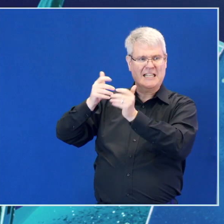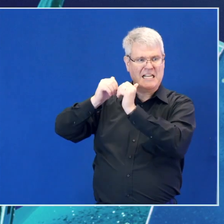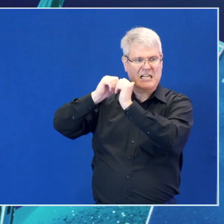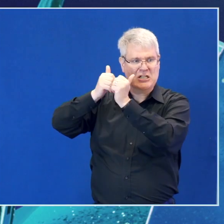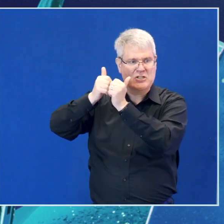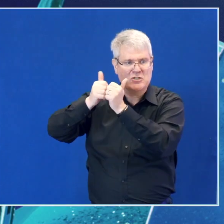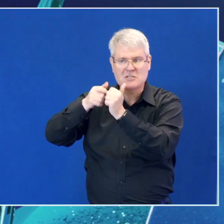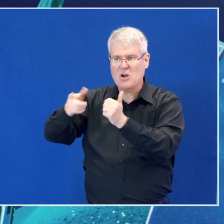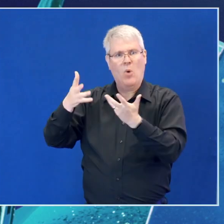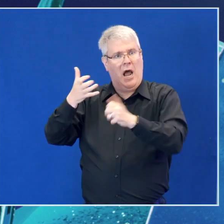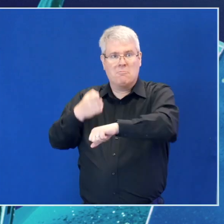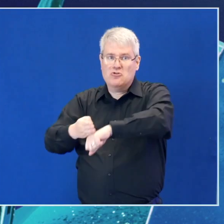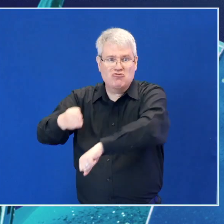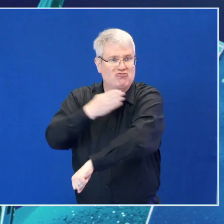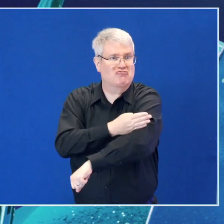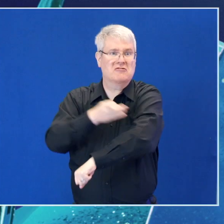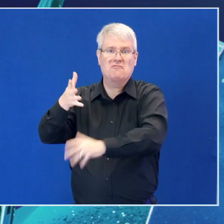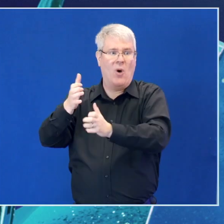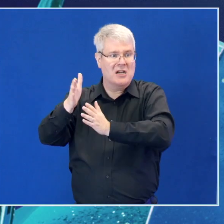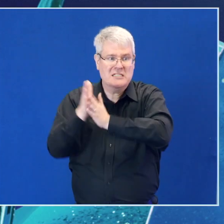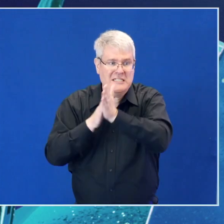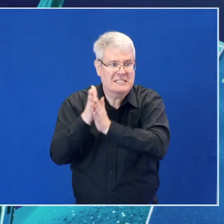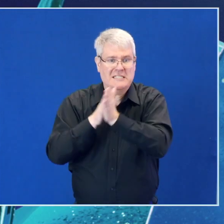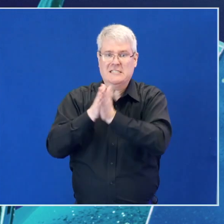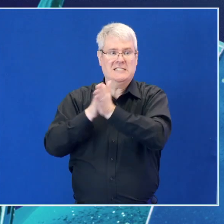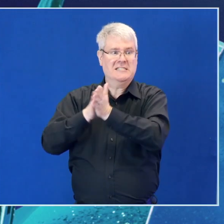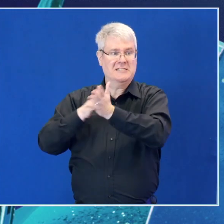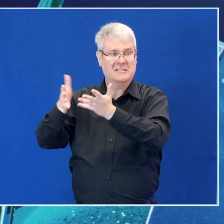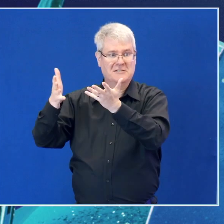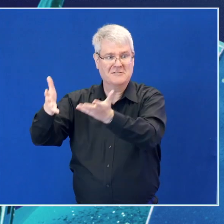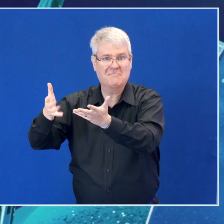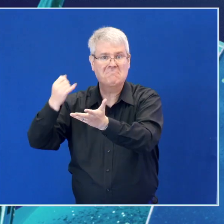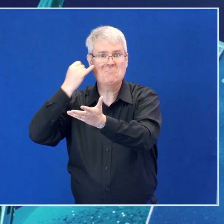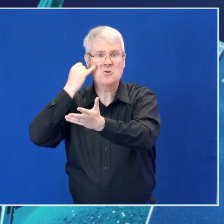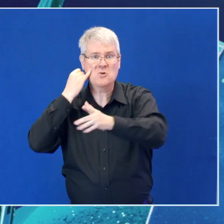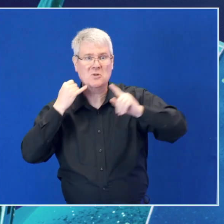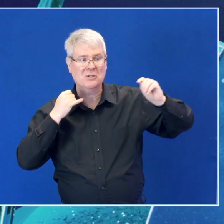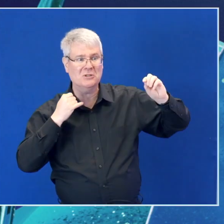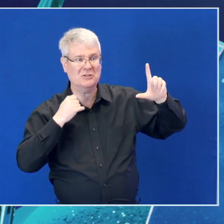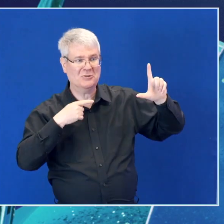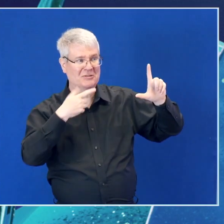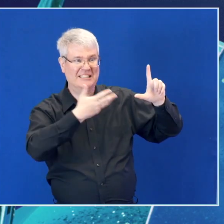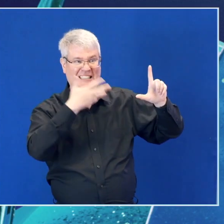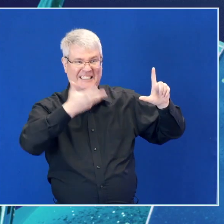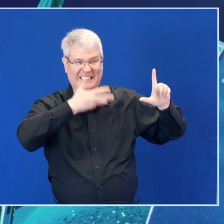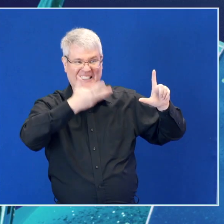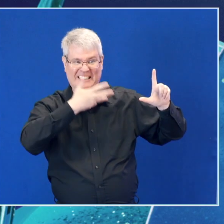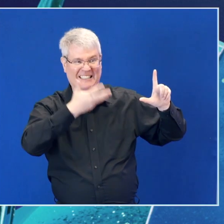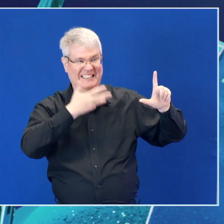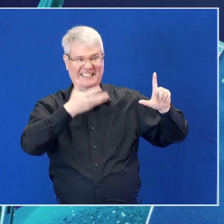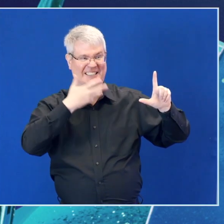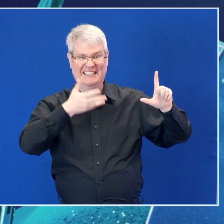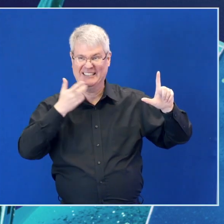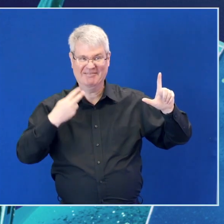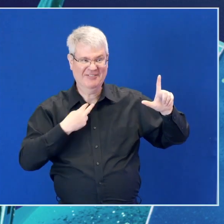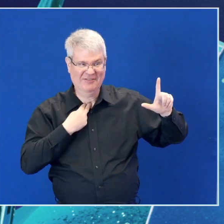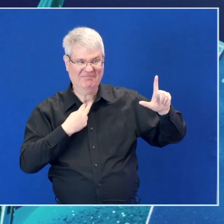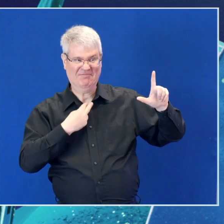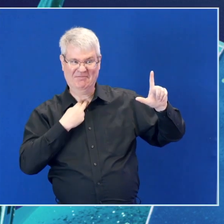Because if a tool isn't used, if you can't get on the tool and just use it, and it becomes difficult to use,